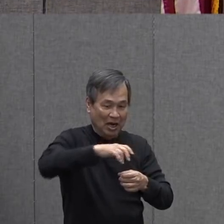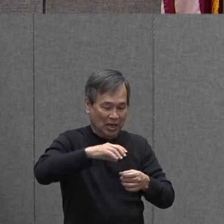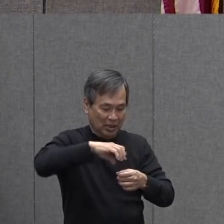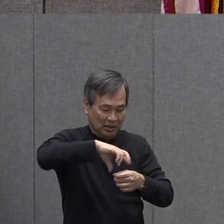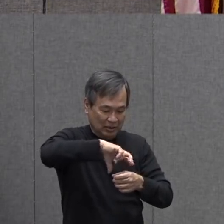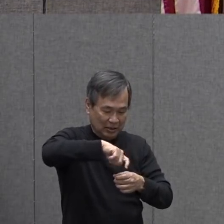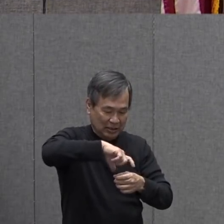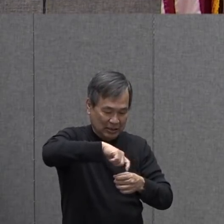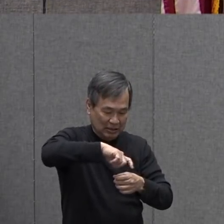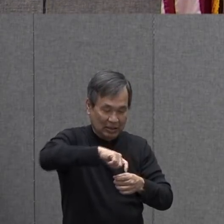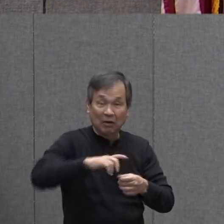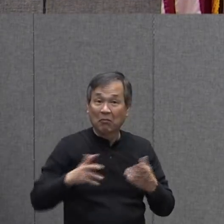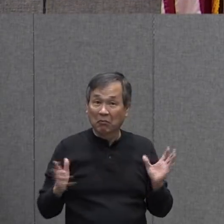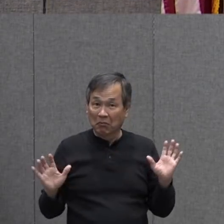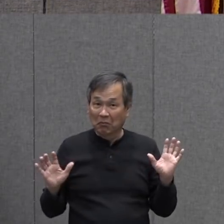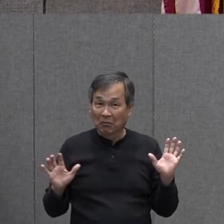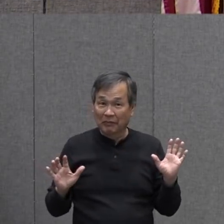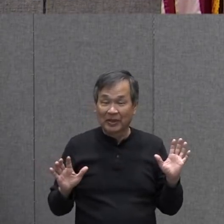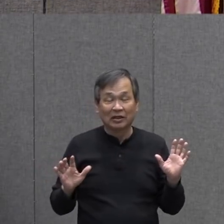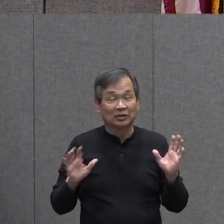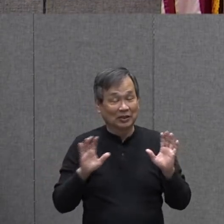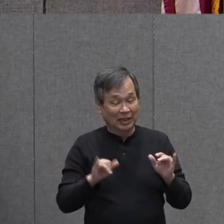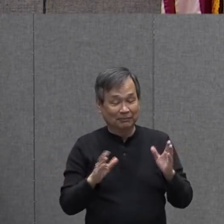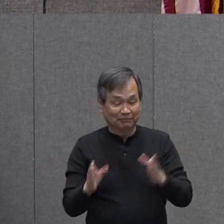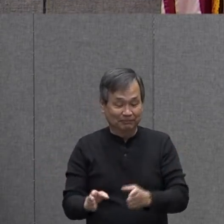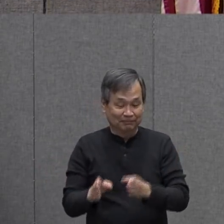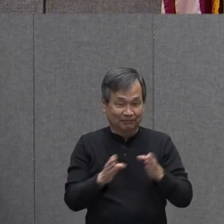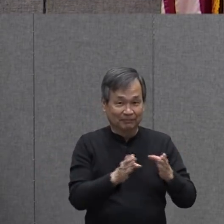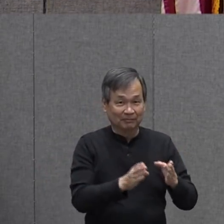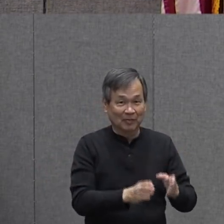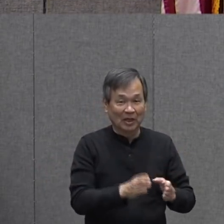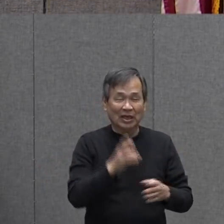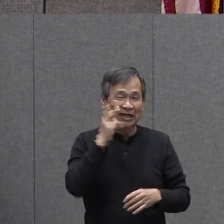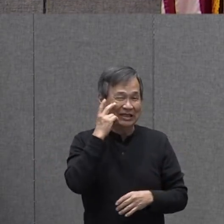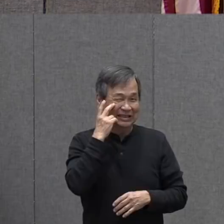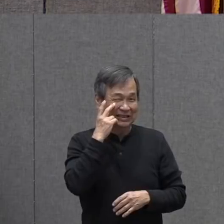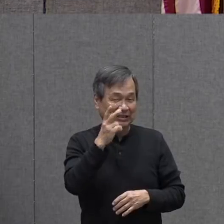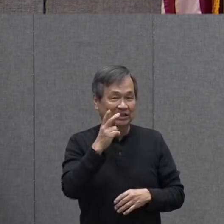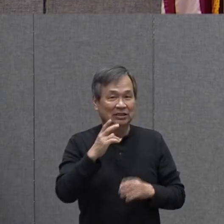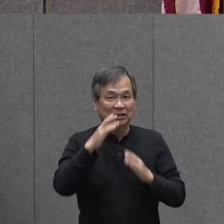I can also take apart this whole entire top piece